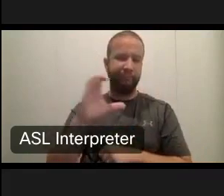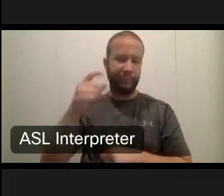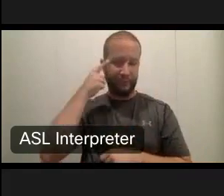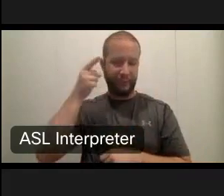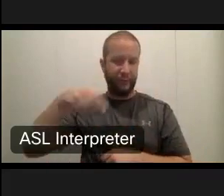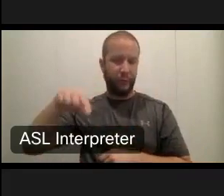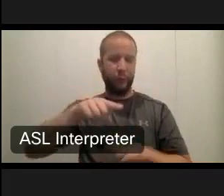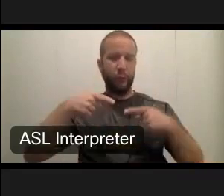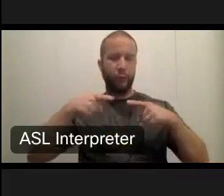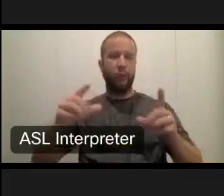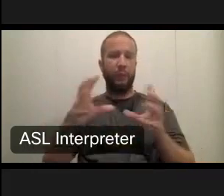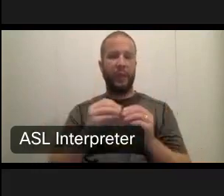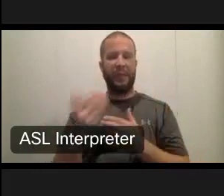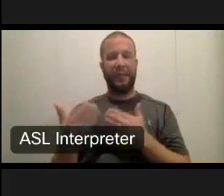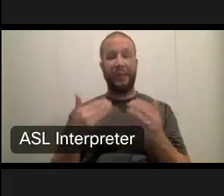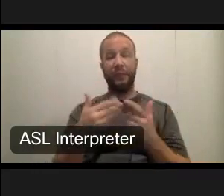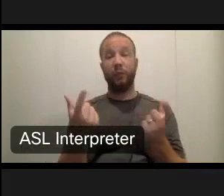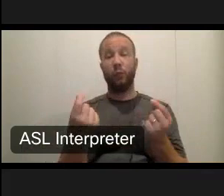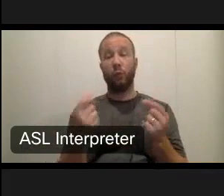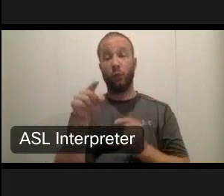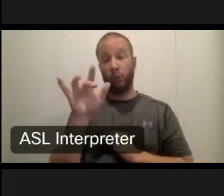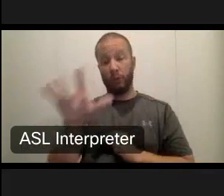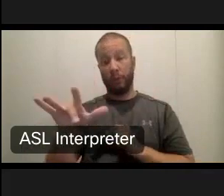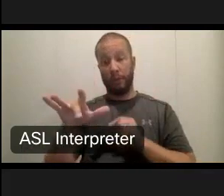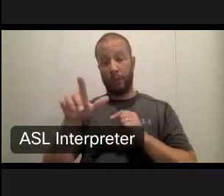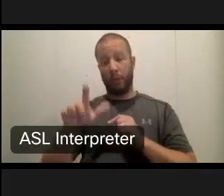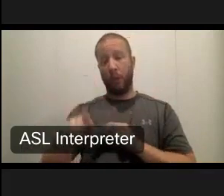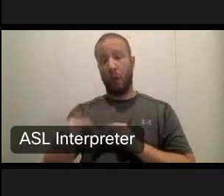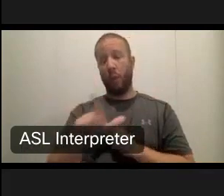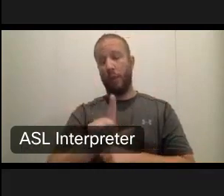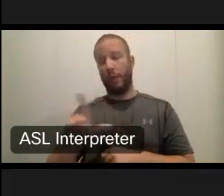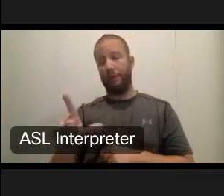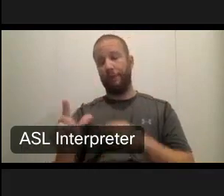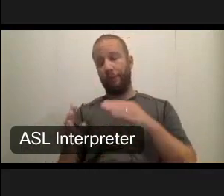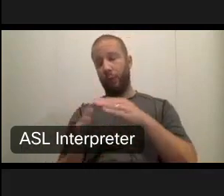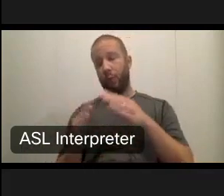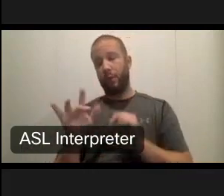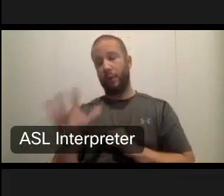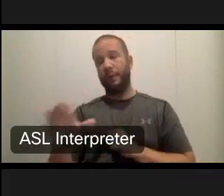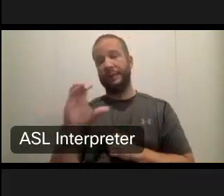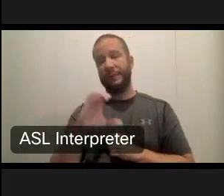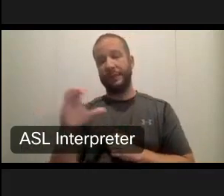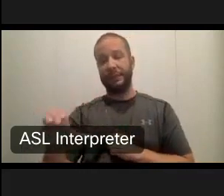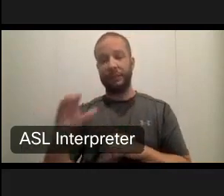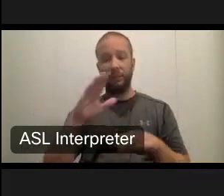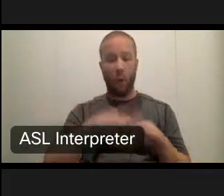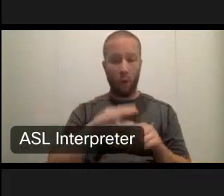the meeting click the CC icon in the lower left corner of the window to turn on closed captions